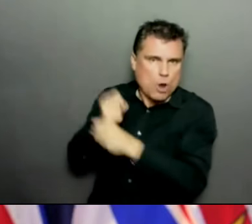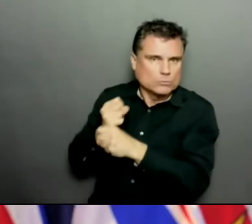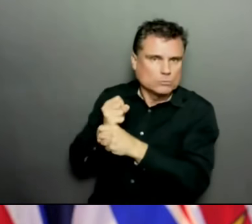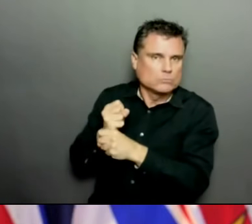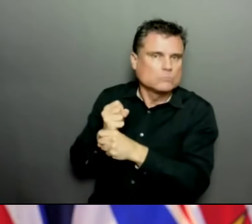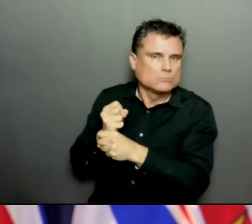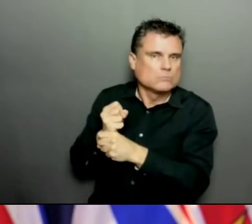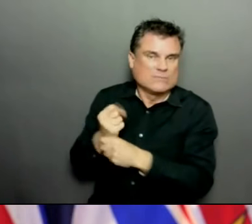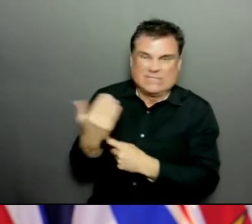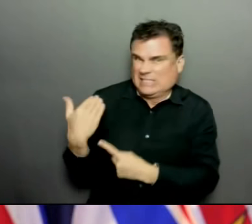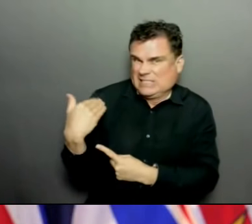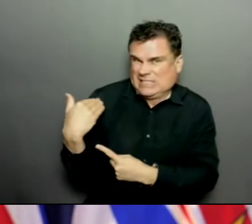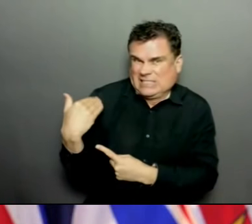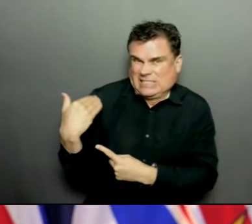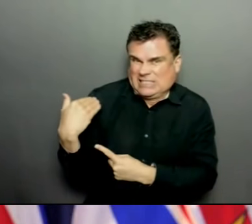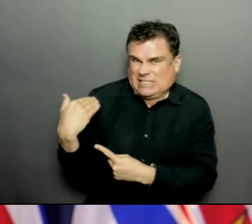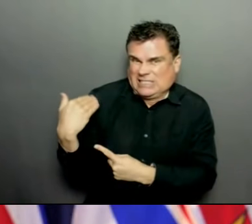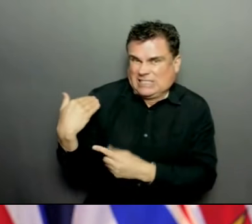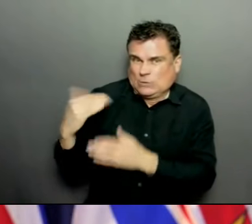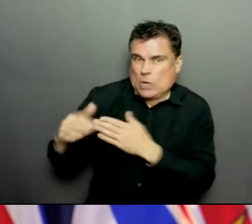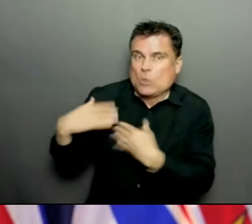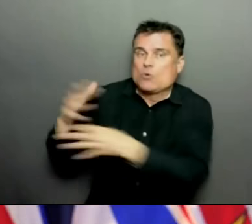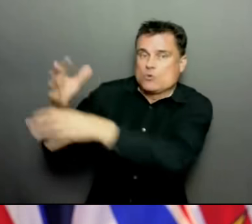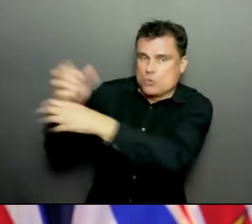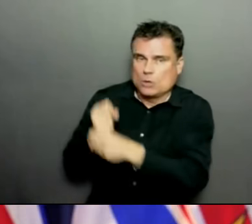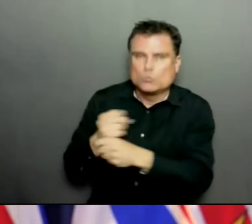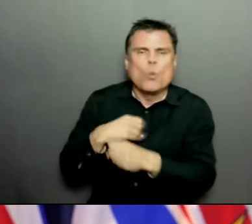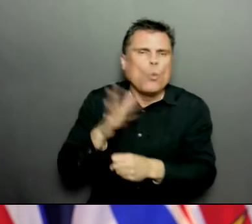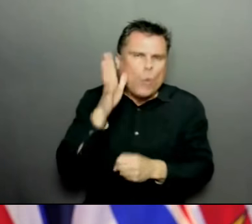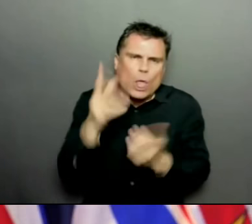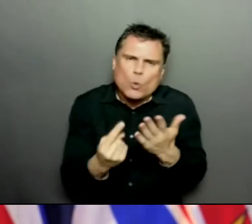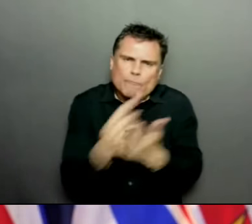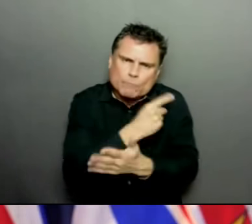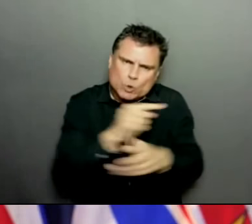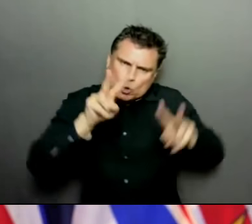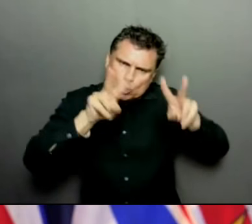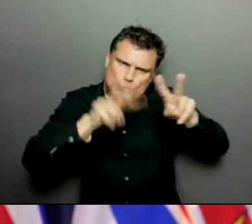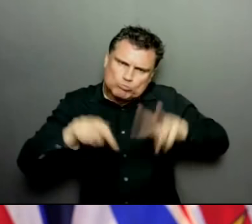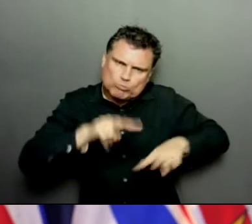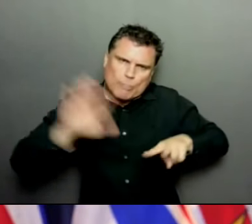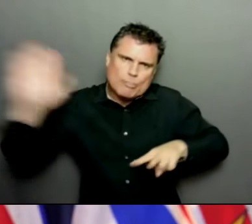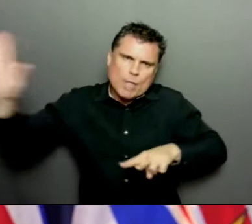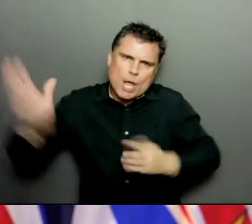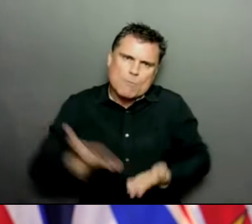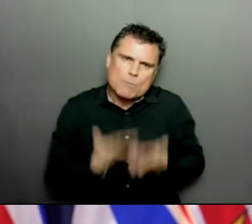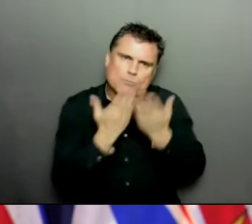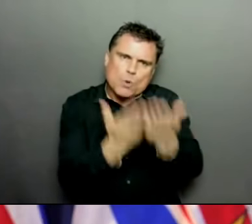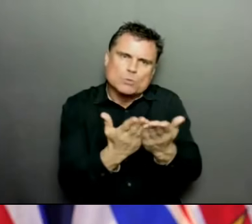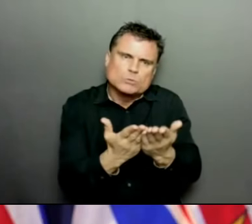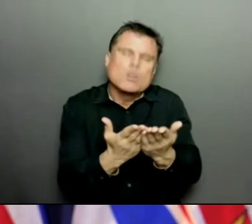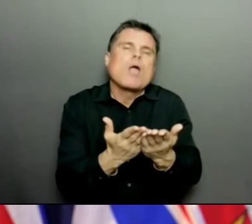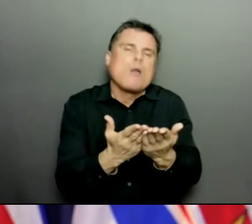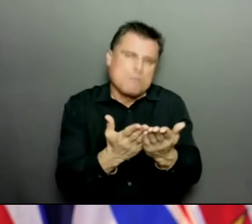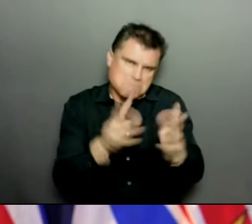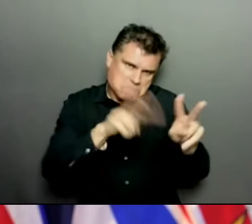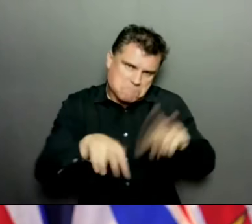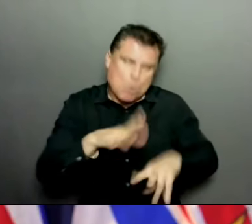and we were briefed on it on the weekend, and we will be responding to it in the days to come.